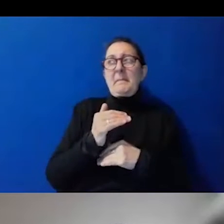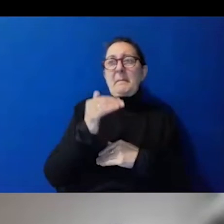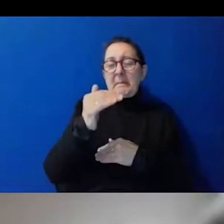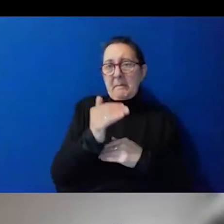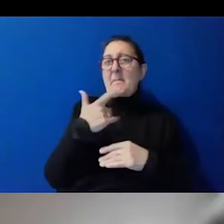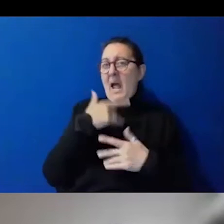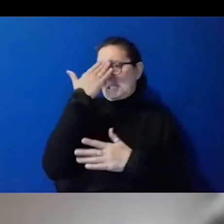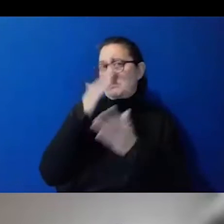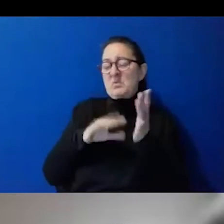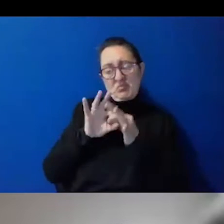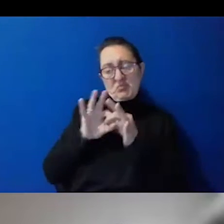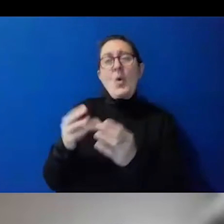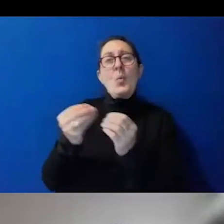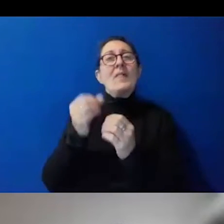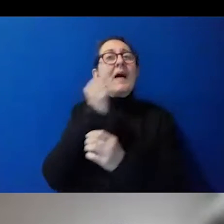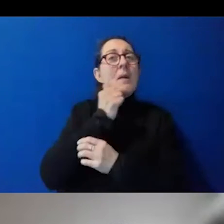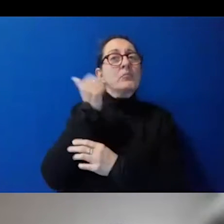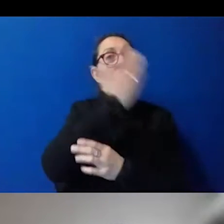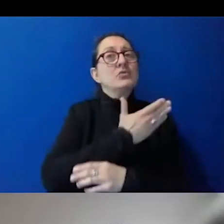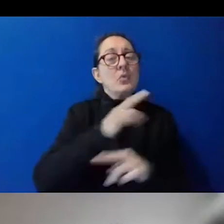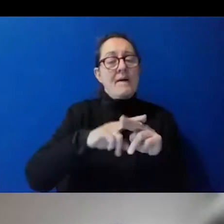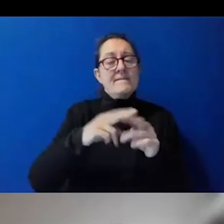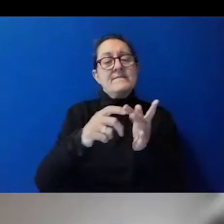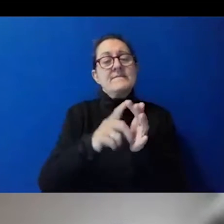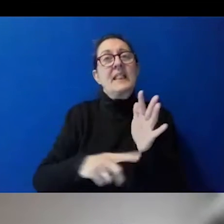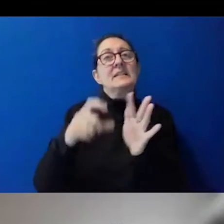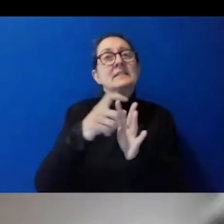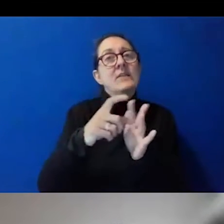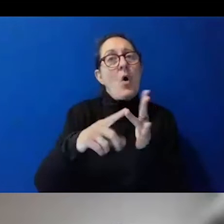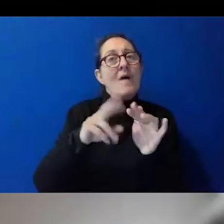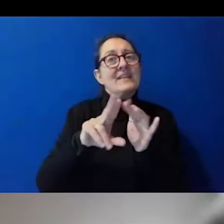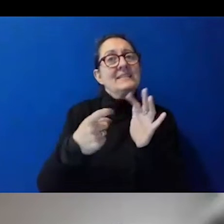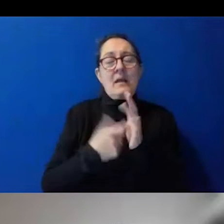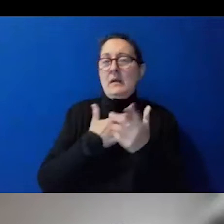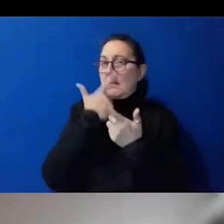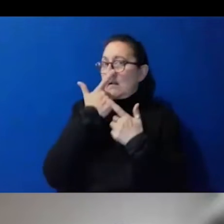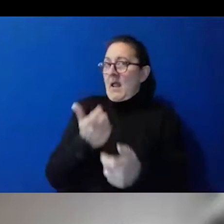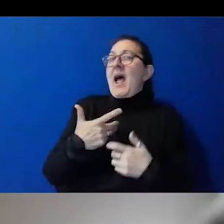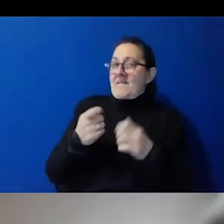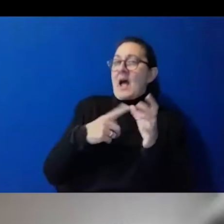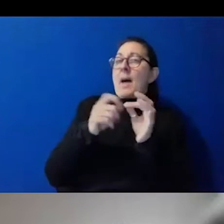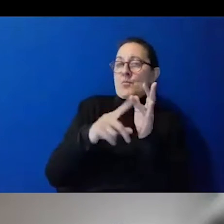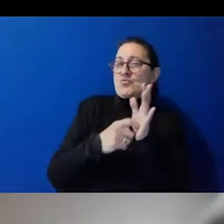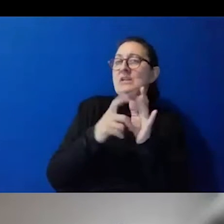have an Aboriginal field officer stationed in Fort M who really assist across all three divisions um